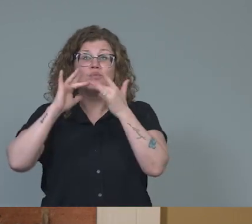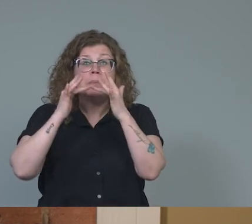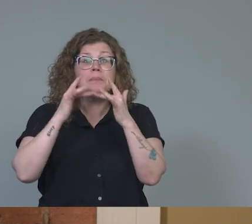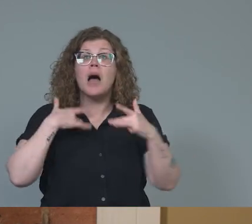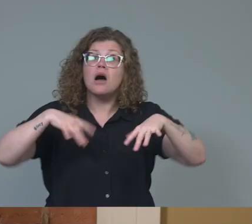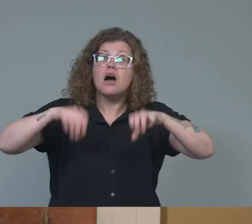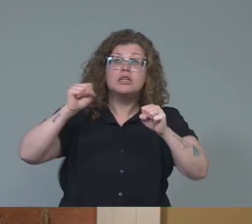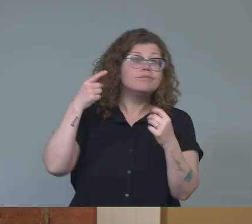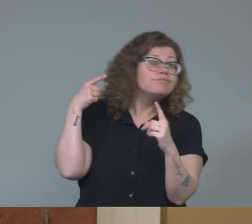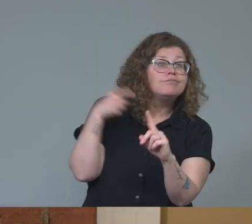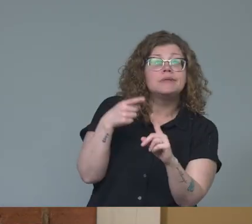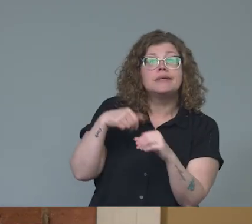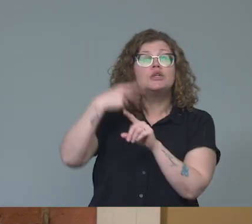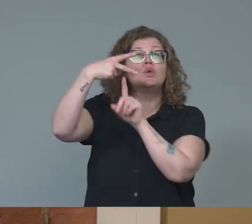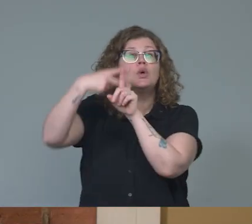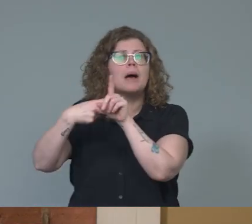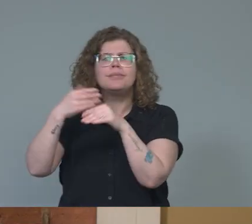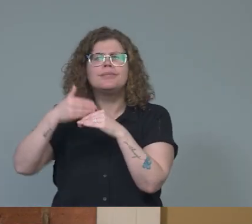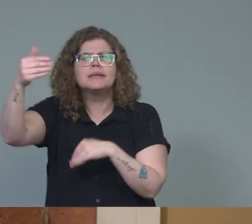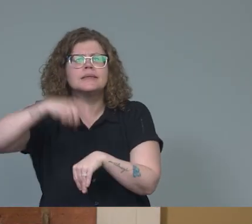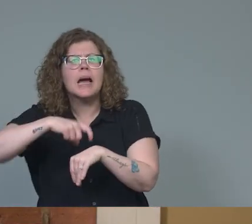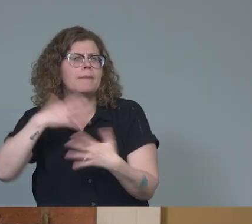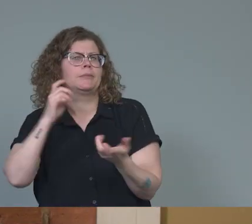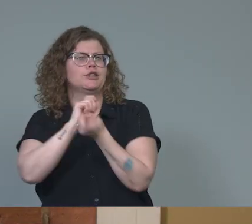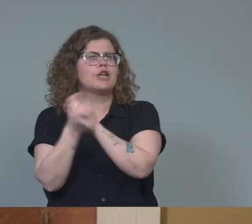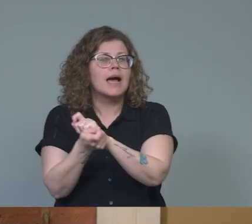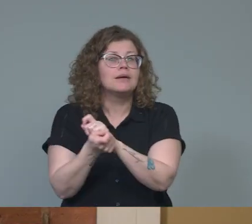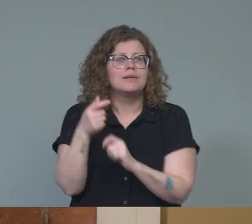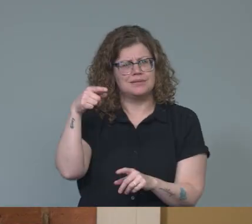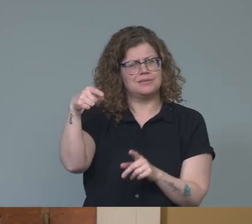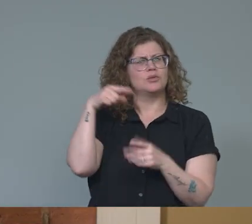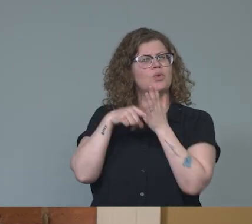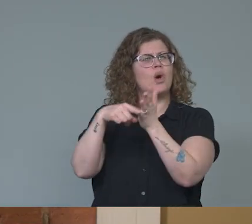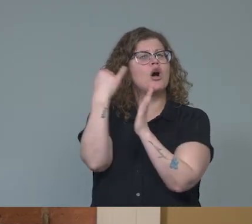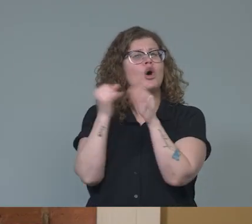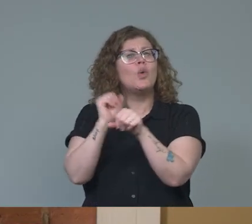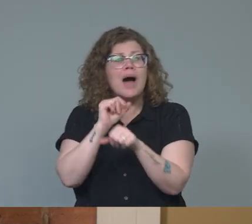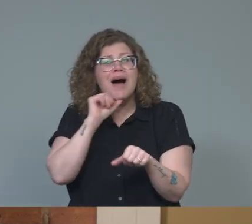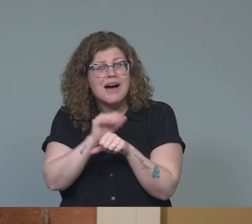such as projection mapping. So these are elements that take what is a flat surface, and they start to add